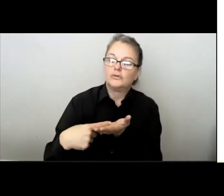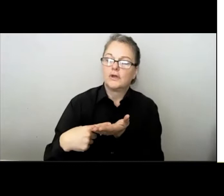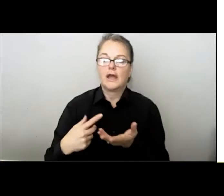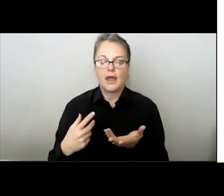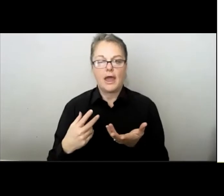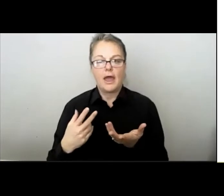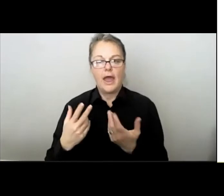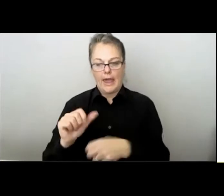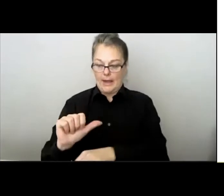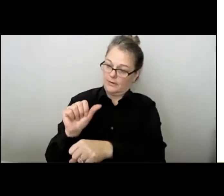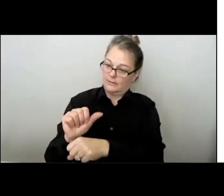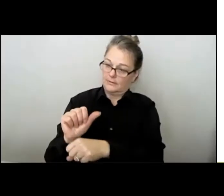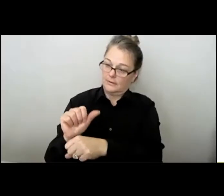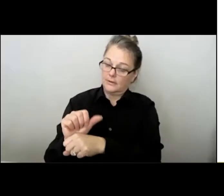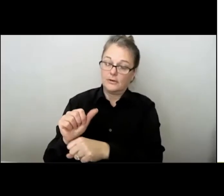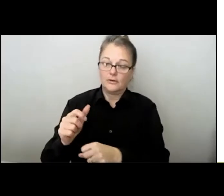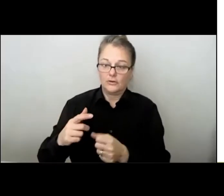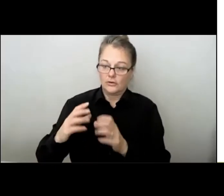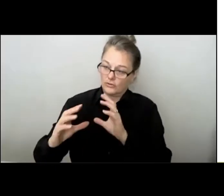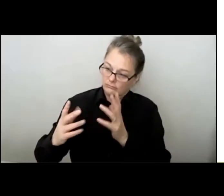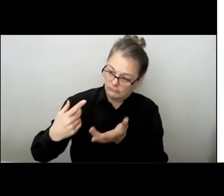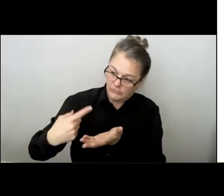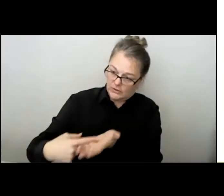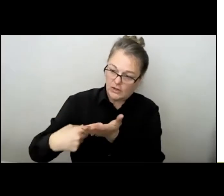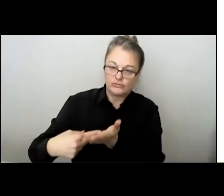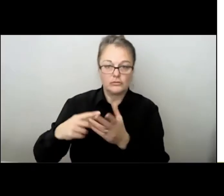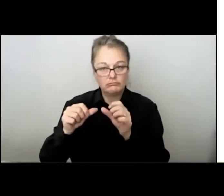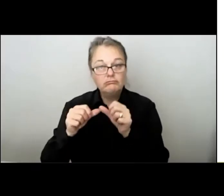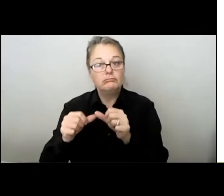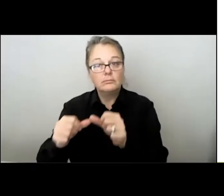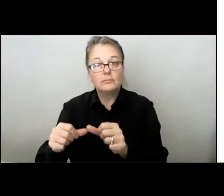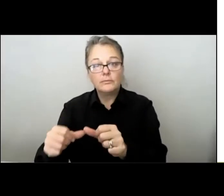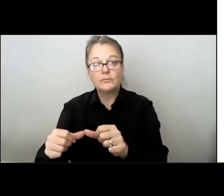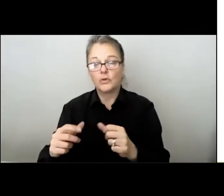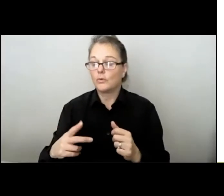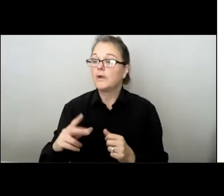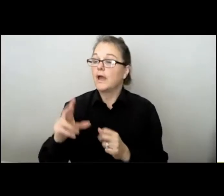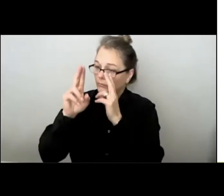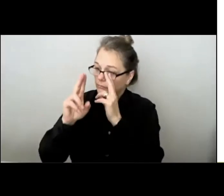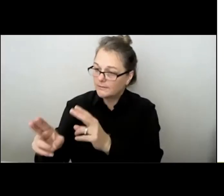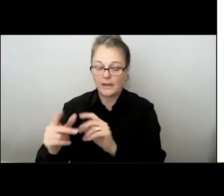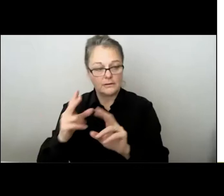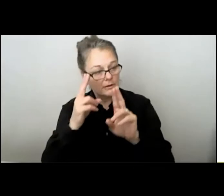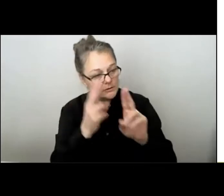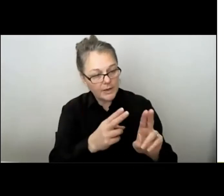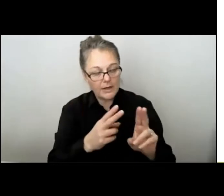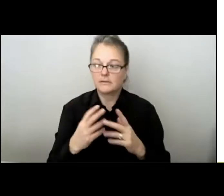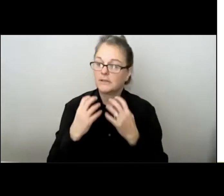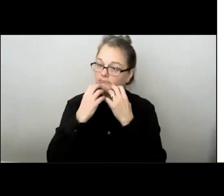AND MOVING THE EMPLOYMENT CONVERSATION FORWARD IN A RESPECTFUL, SAFE, CARRYING WAY